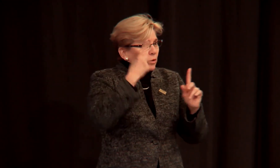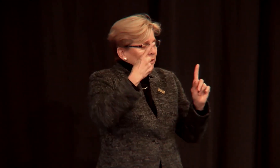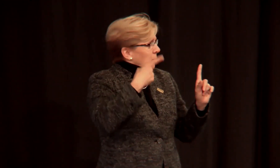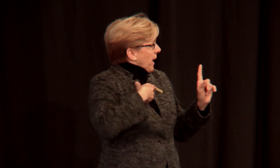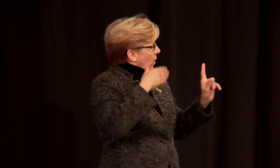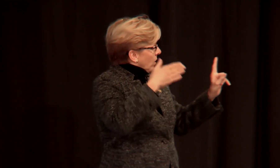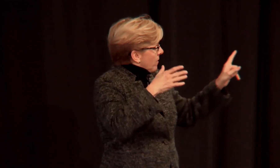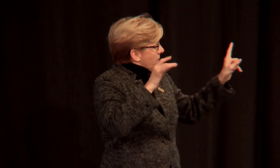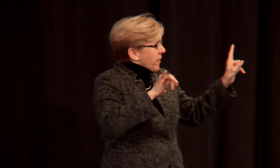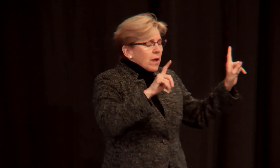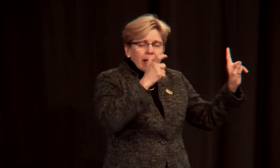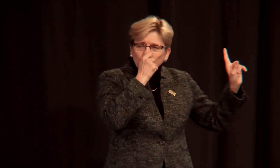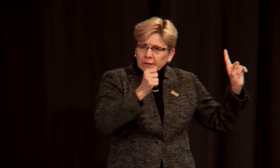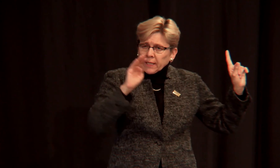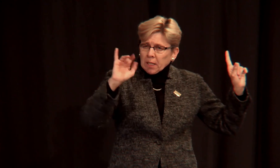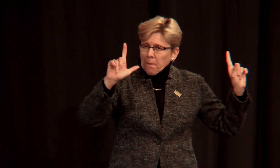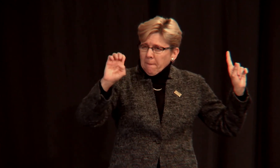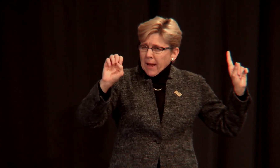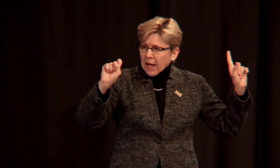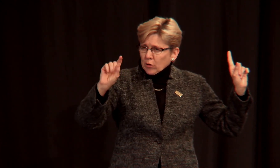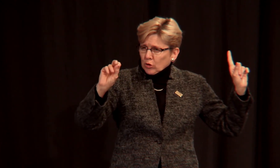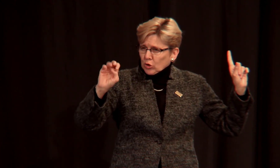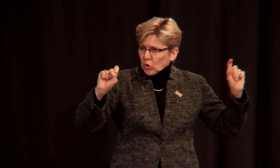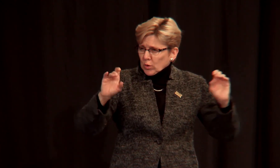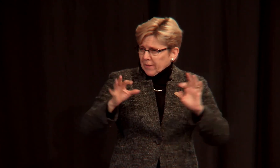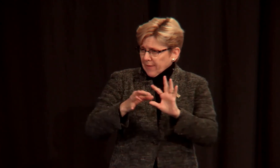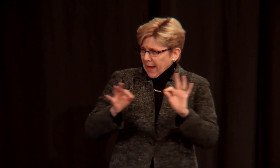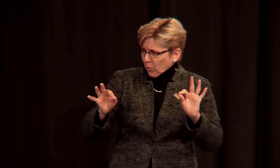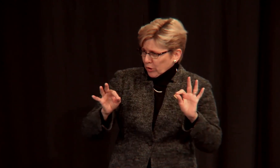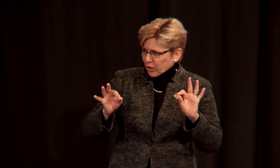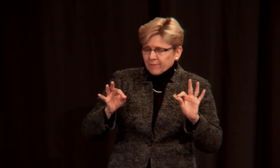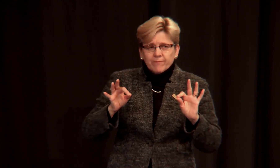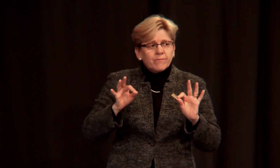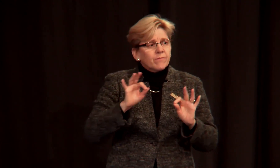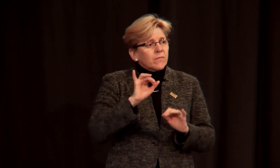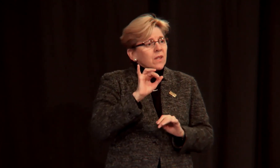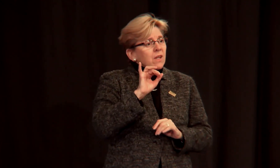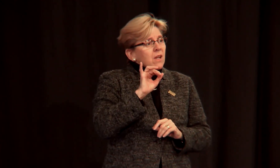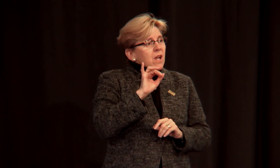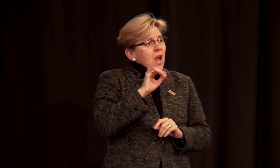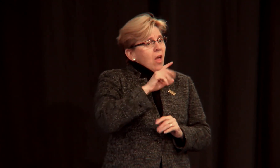Let me show you something interesting about language milestones.